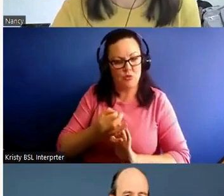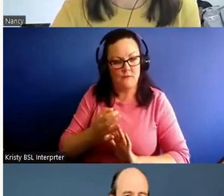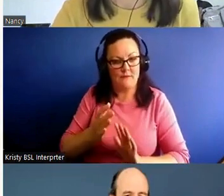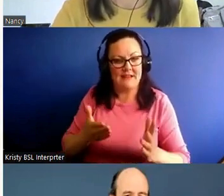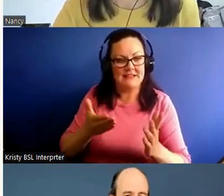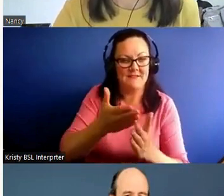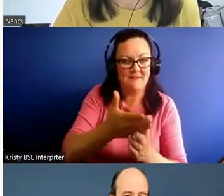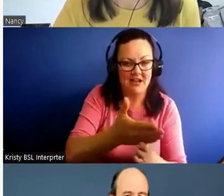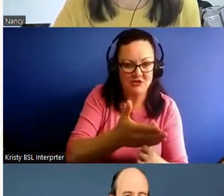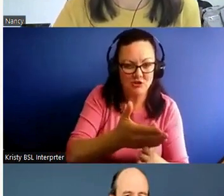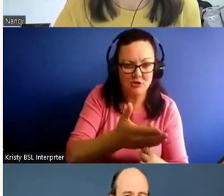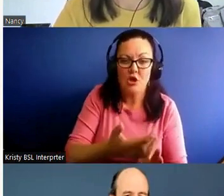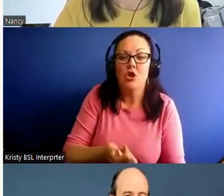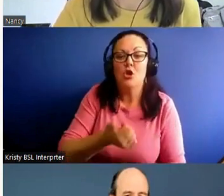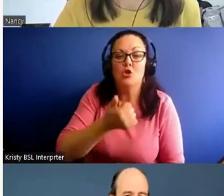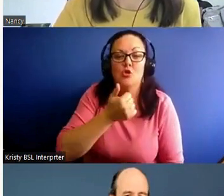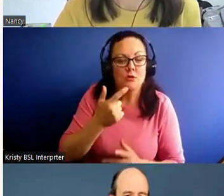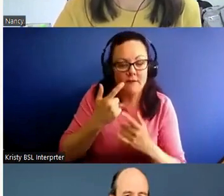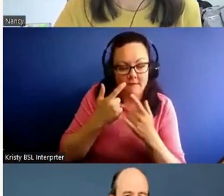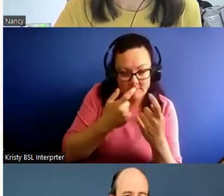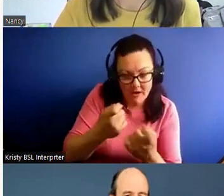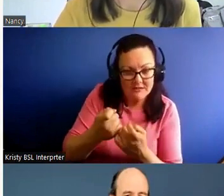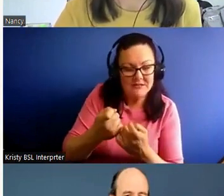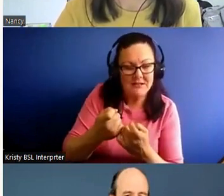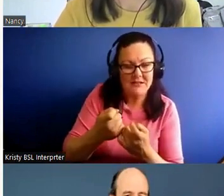that findings to not only satisfy and give it to funders